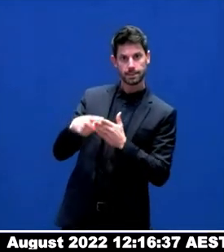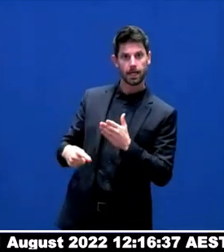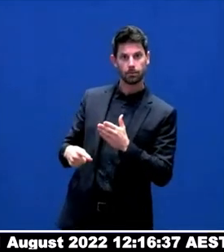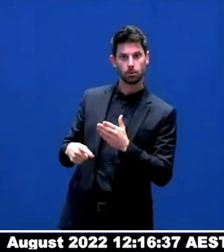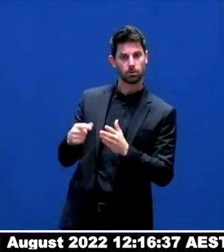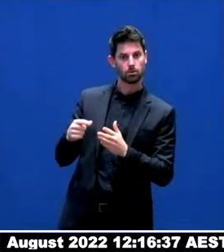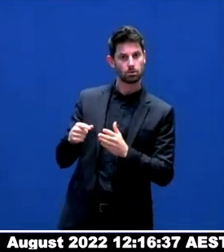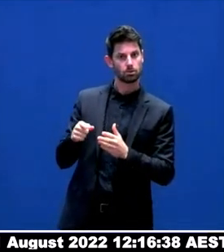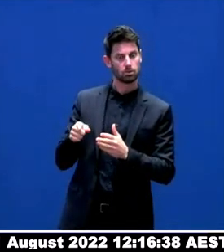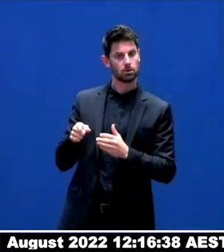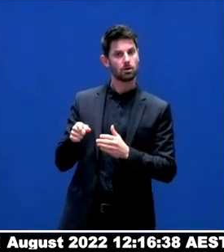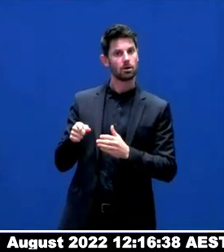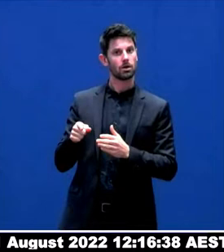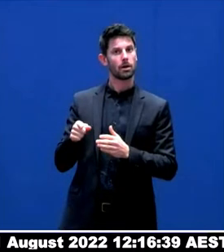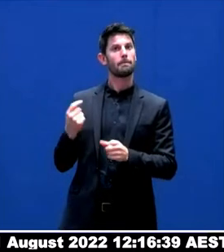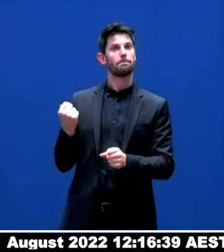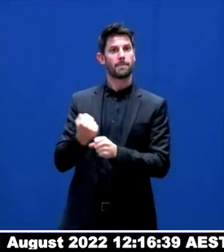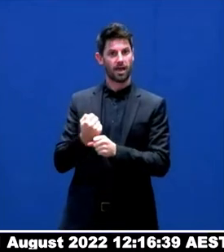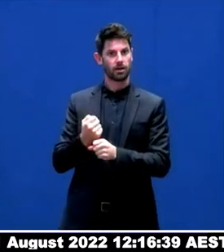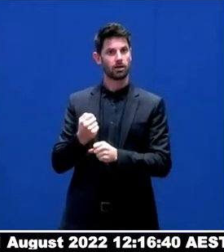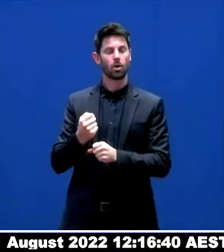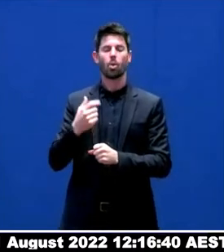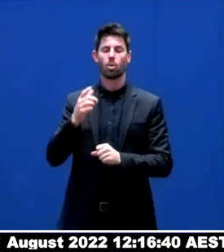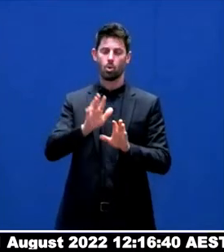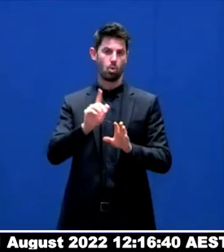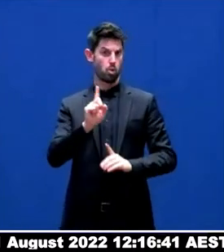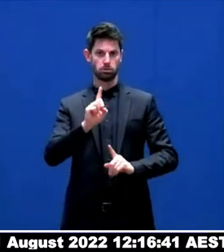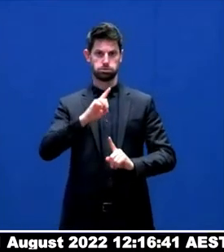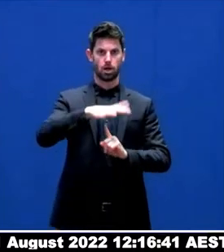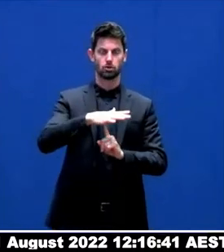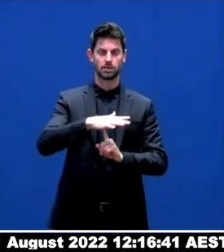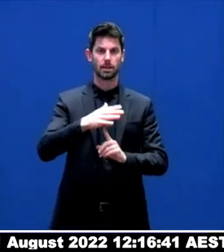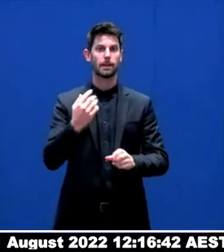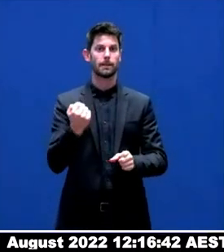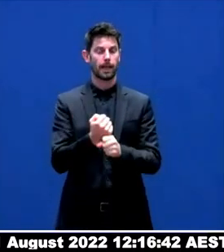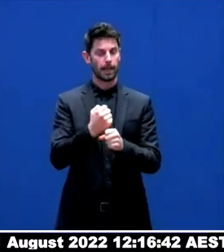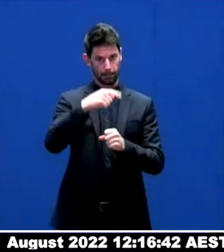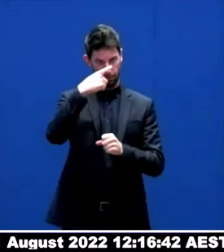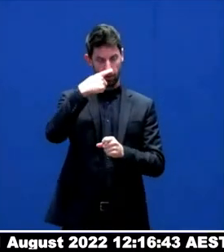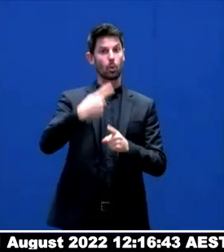list that would enable them, as a - I assume this is average across all the locations - to